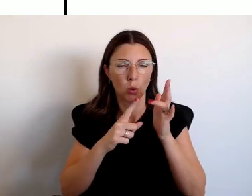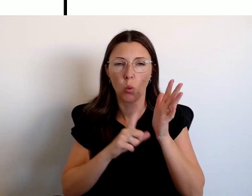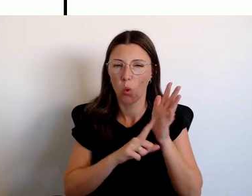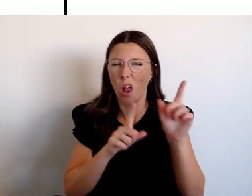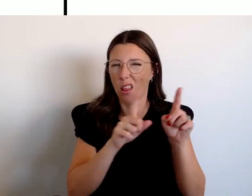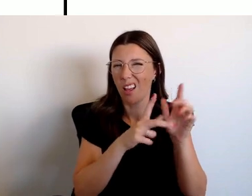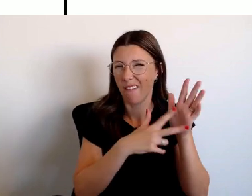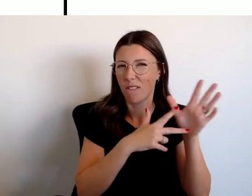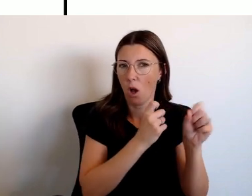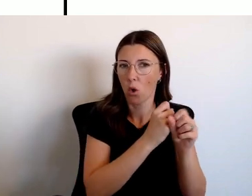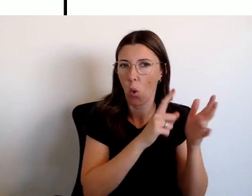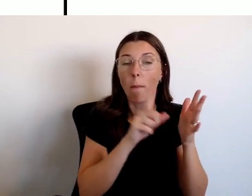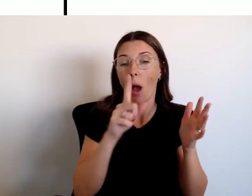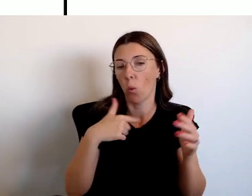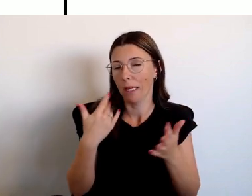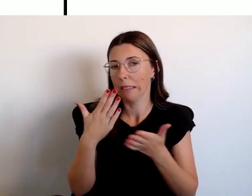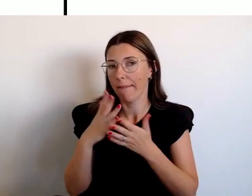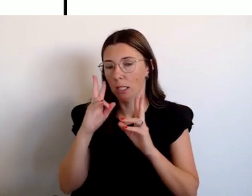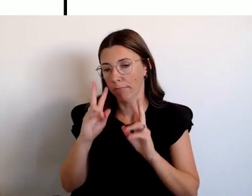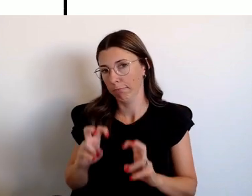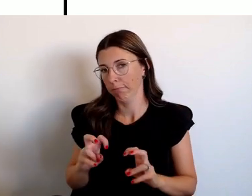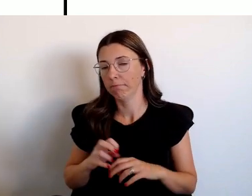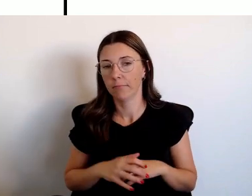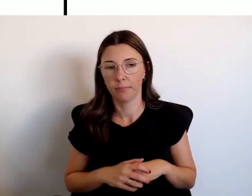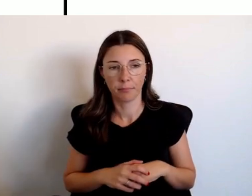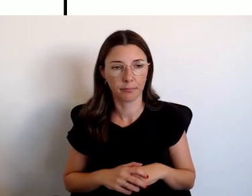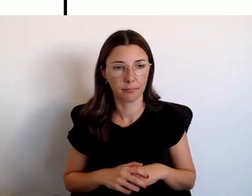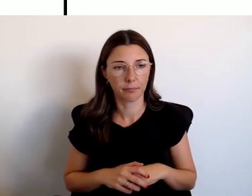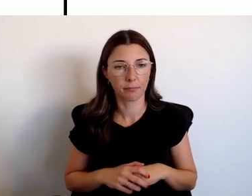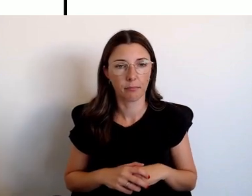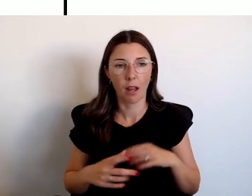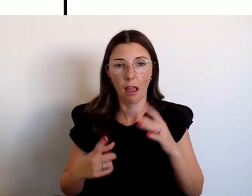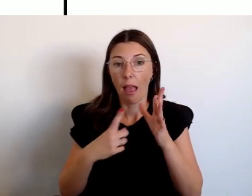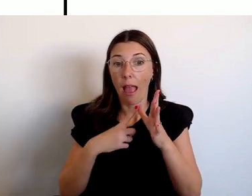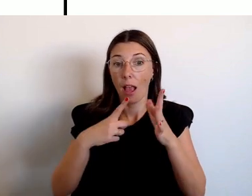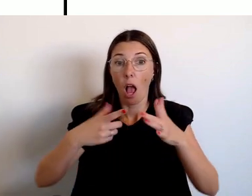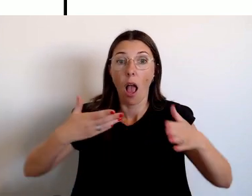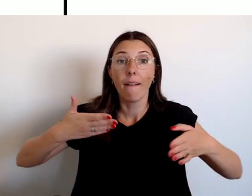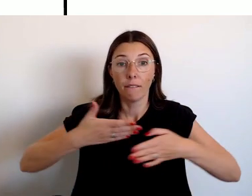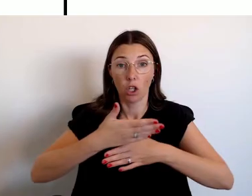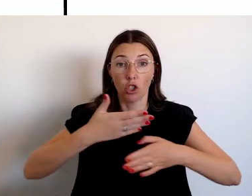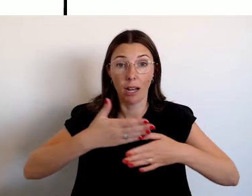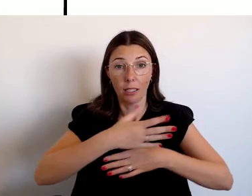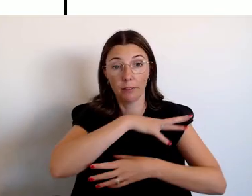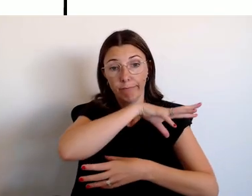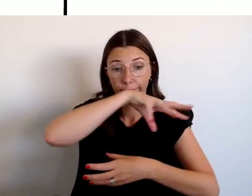is, but this is something we're definitely looking at. However, there is AI functionality being incorporated